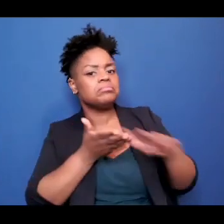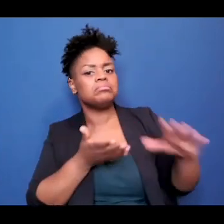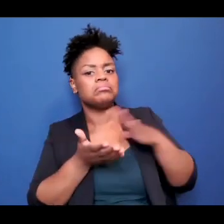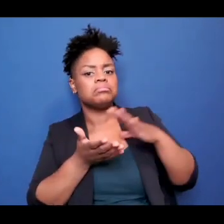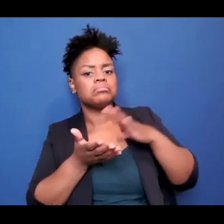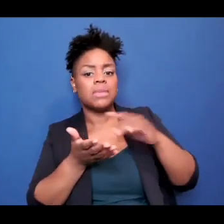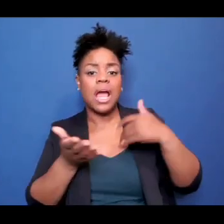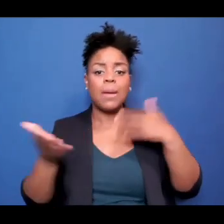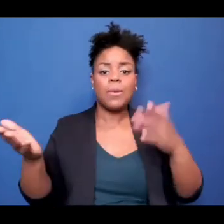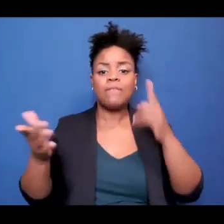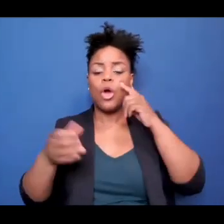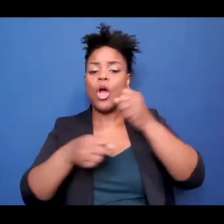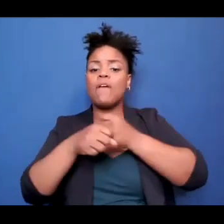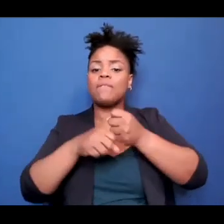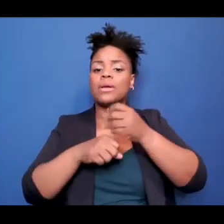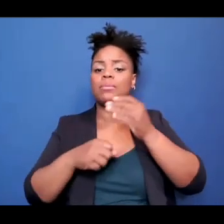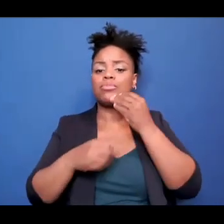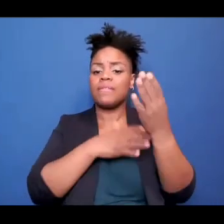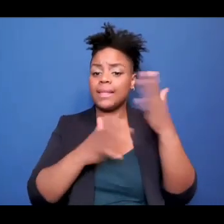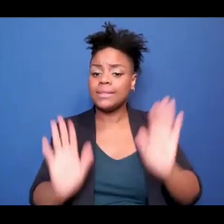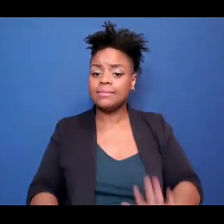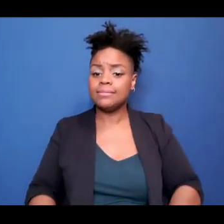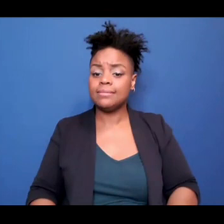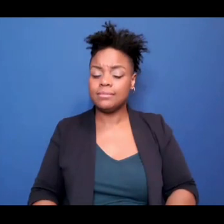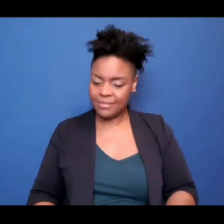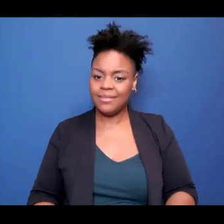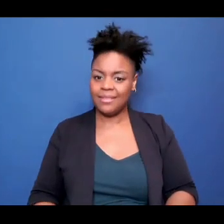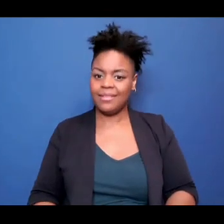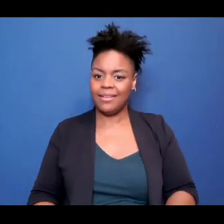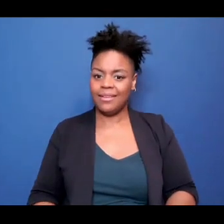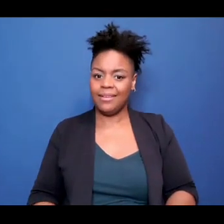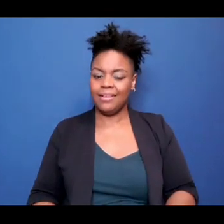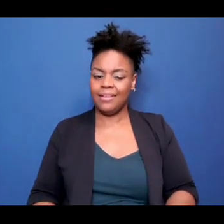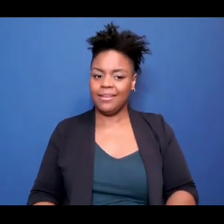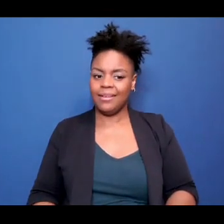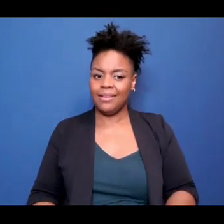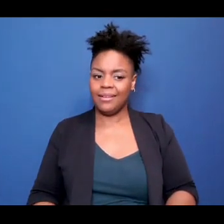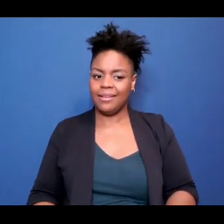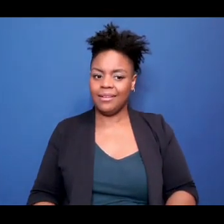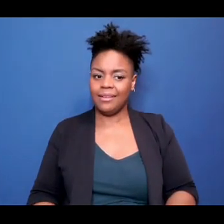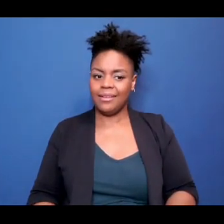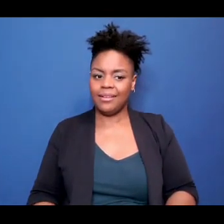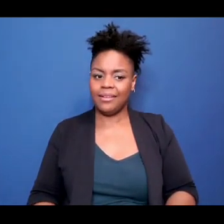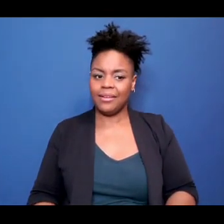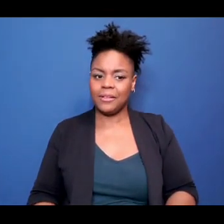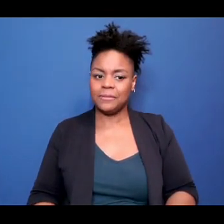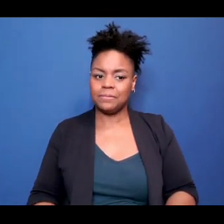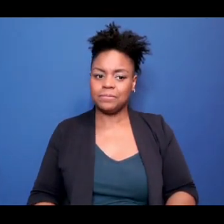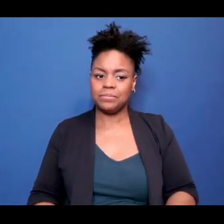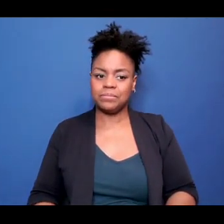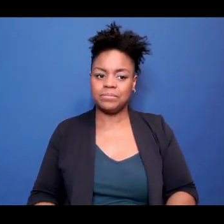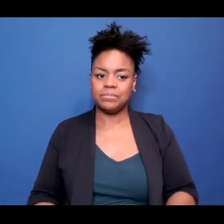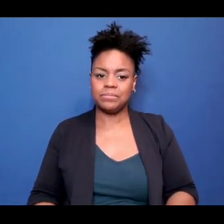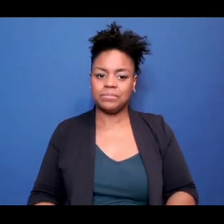NOTHING, I'LL BE SEEING YOU TOMORROW FOR COFFEE AND BREAKFAST. END QUOTE. WE HAVE HEARD ARGUMENTS THAT